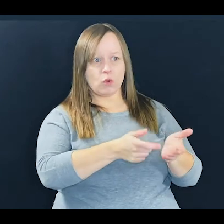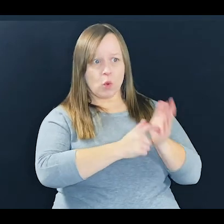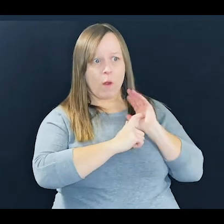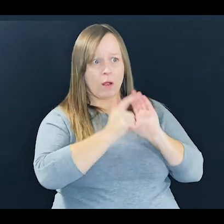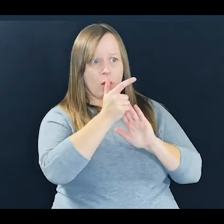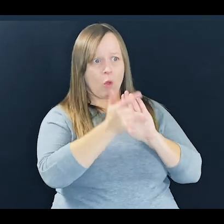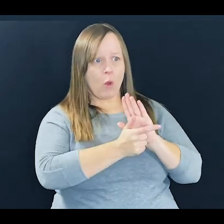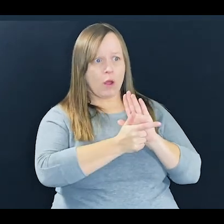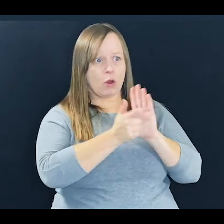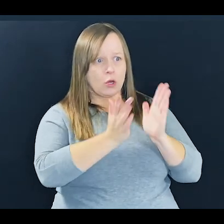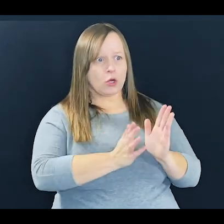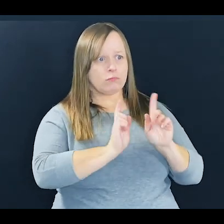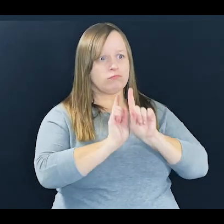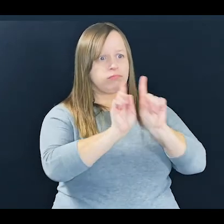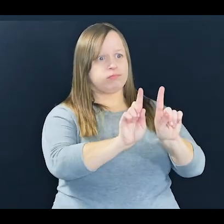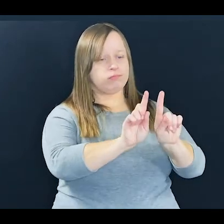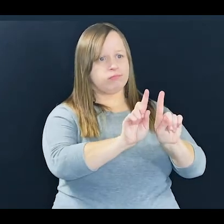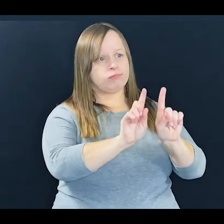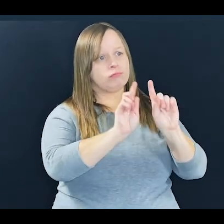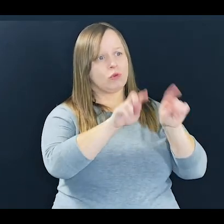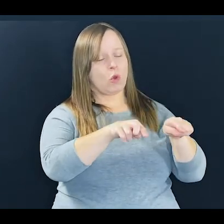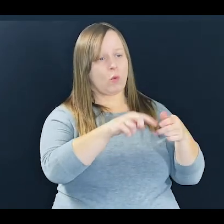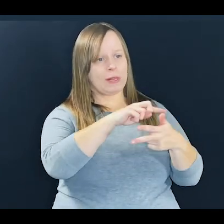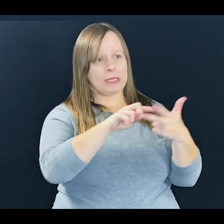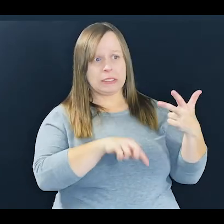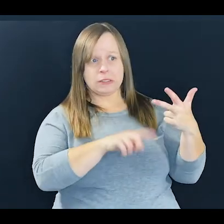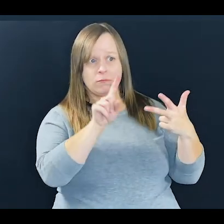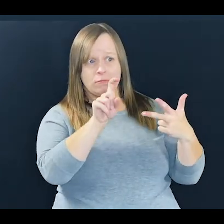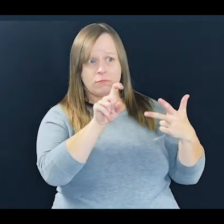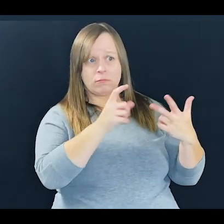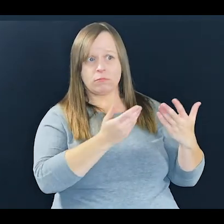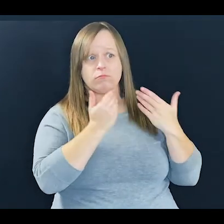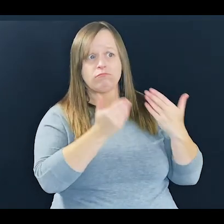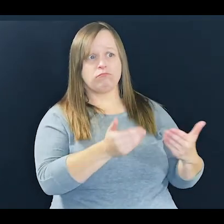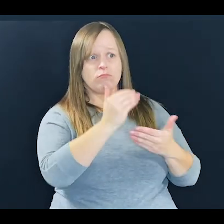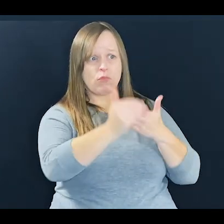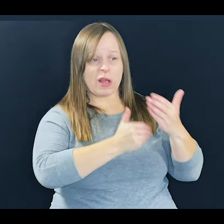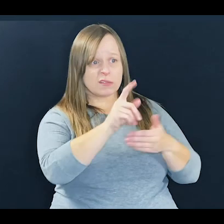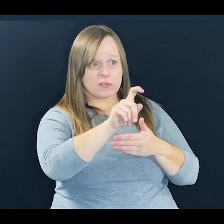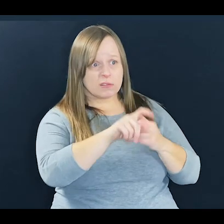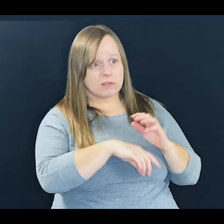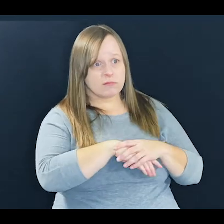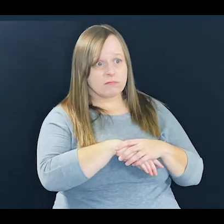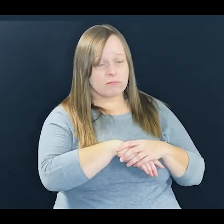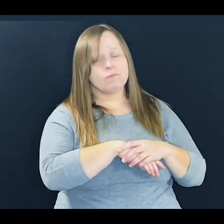Is it required for someone to have legal representation in order to move through this process?